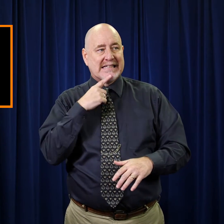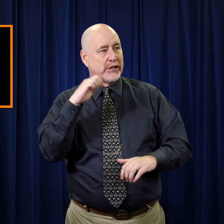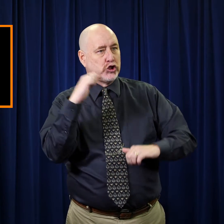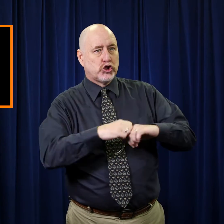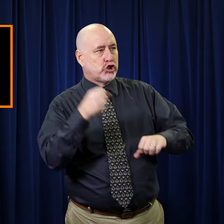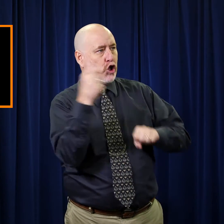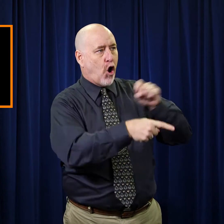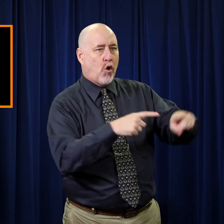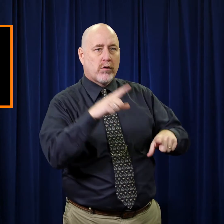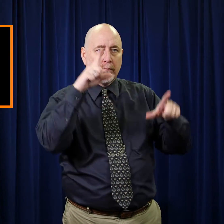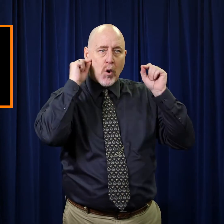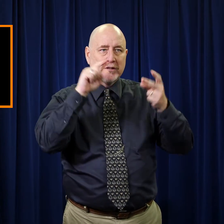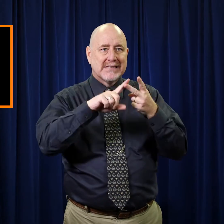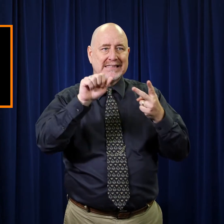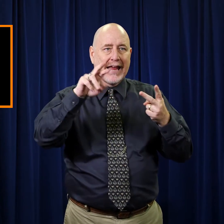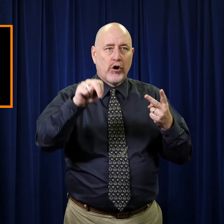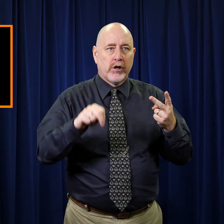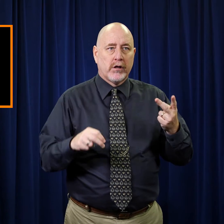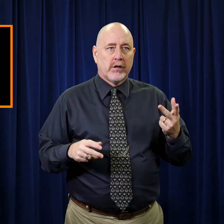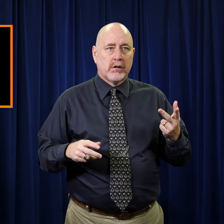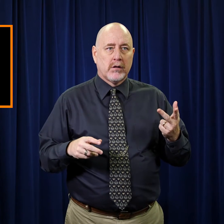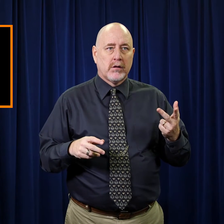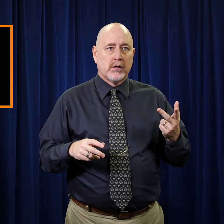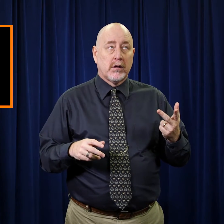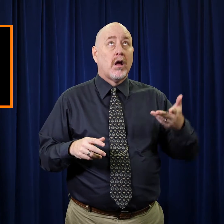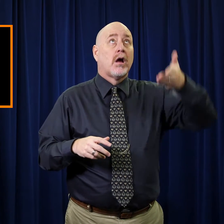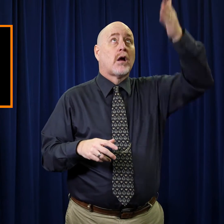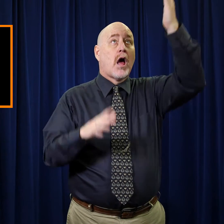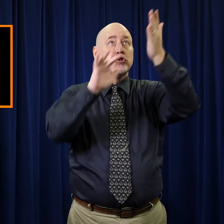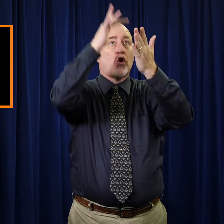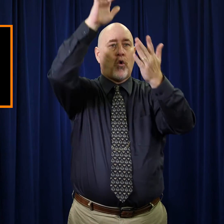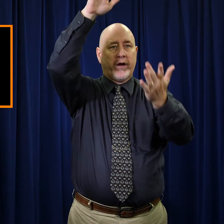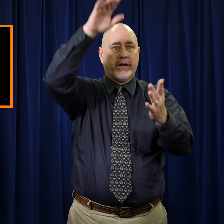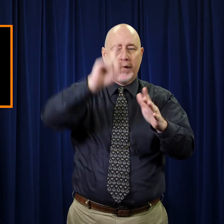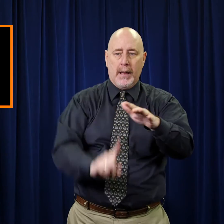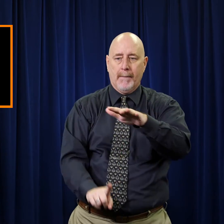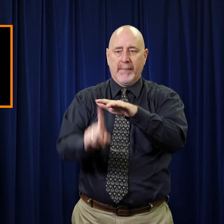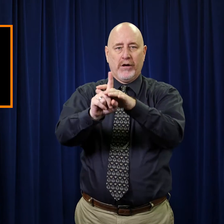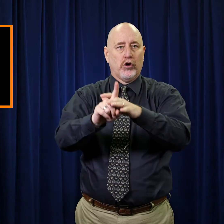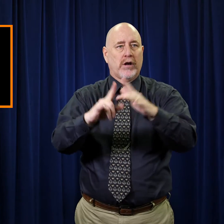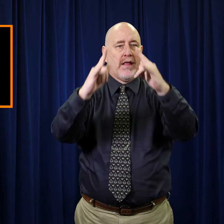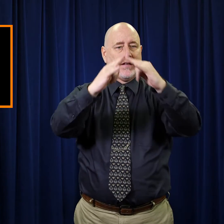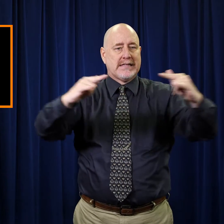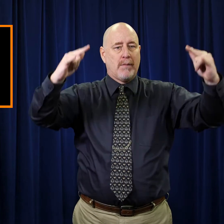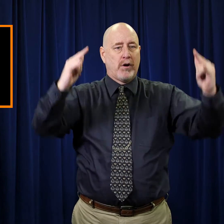stone them—Moses and Aaron—with stones. And the glory of the Lord appeared in the